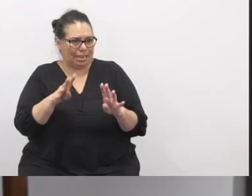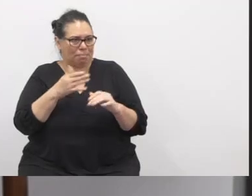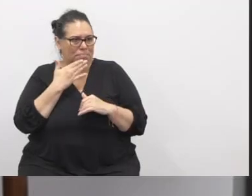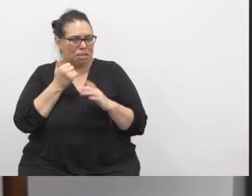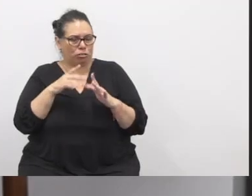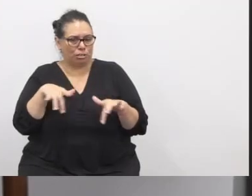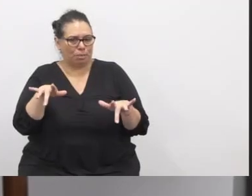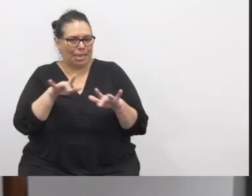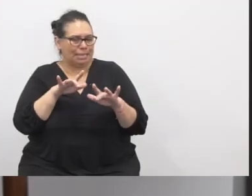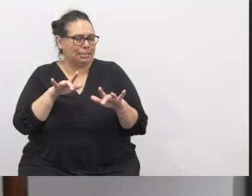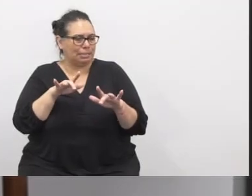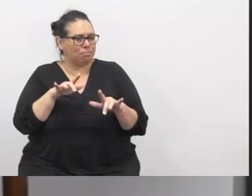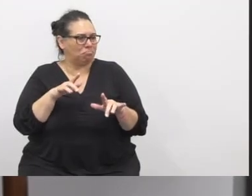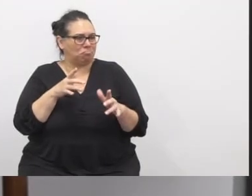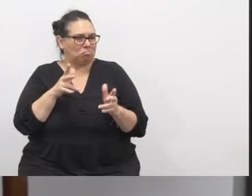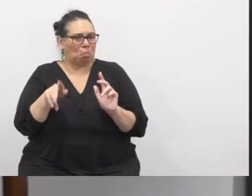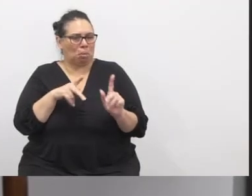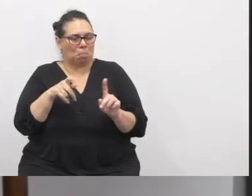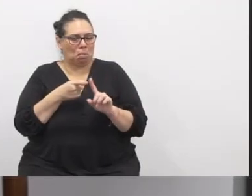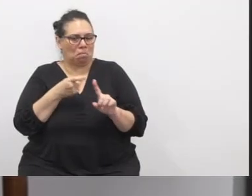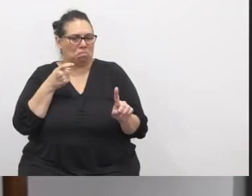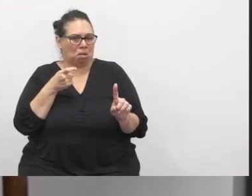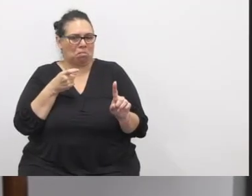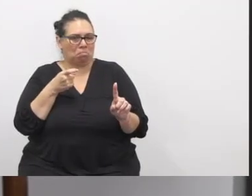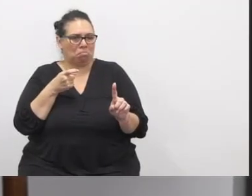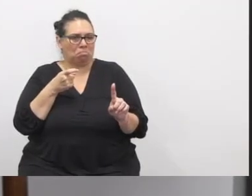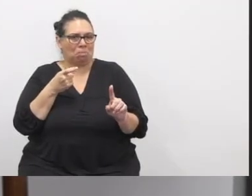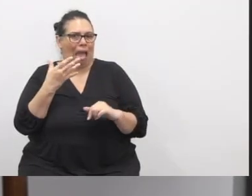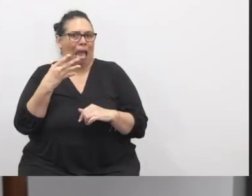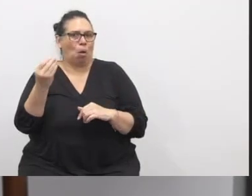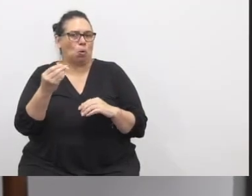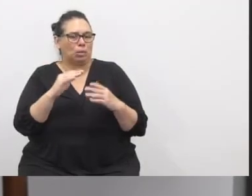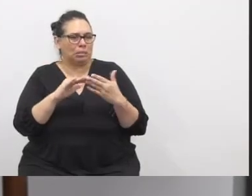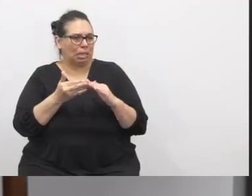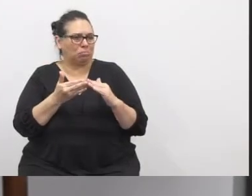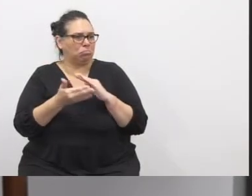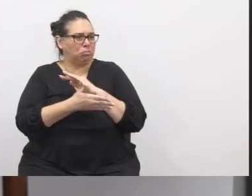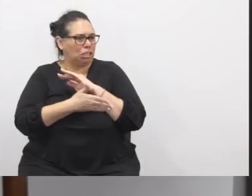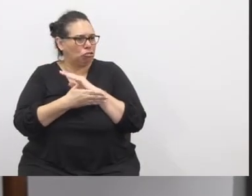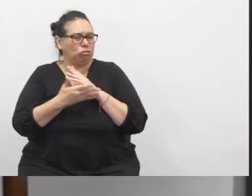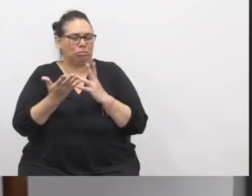who come from out of town, out of state, out of country, so on and so forth.